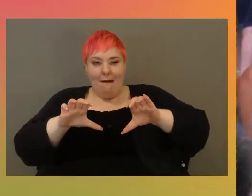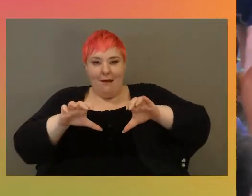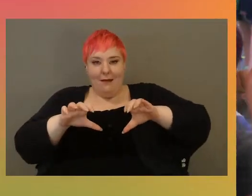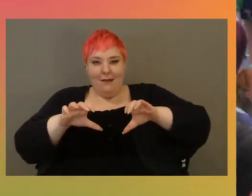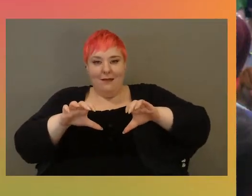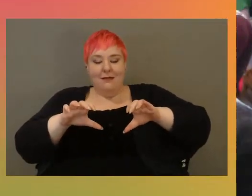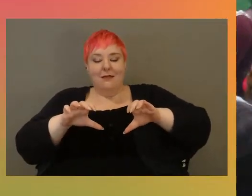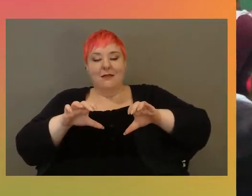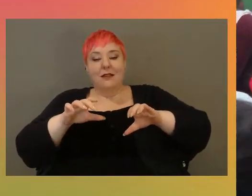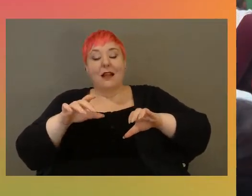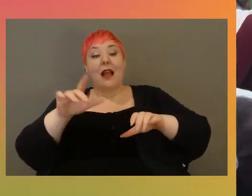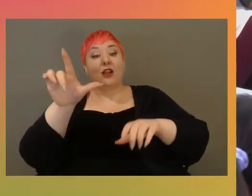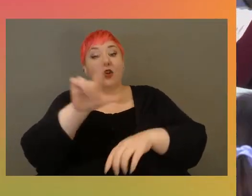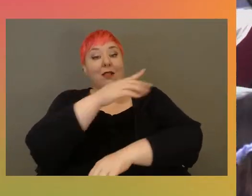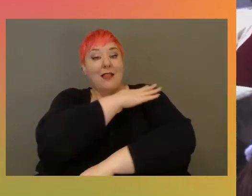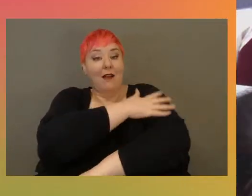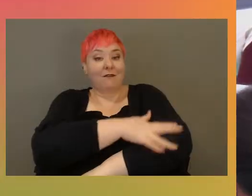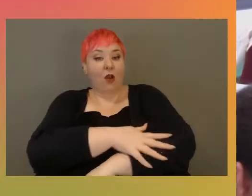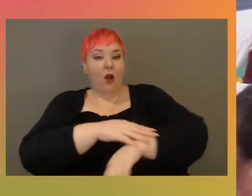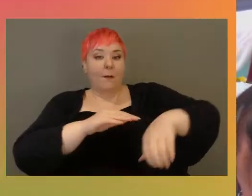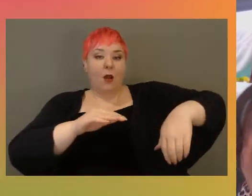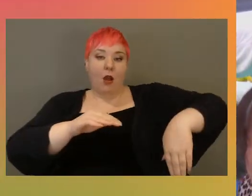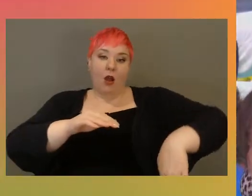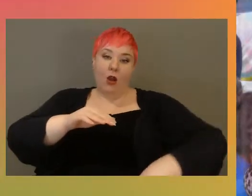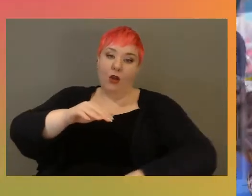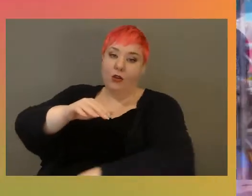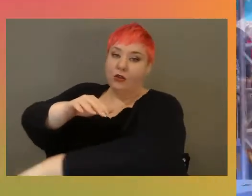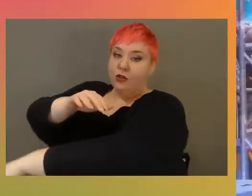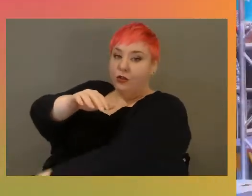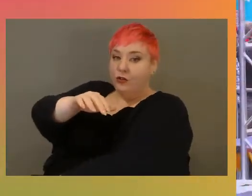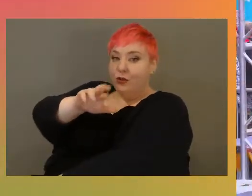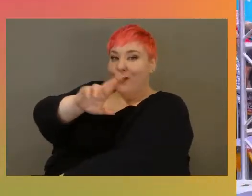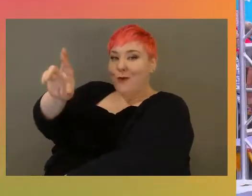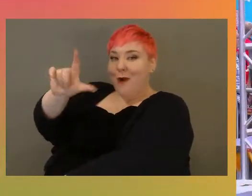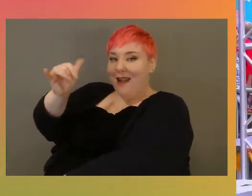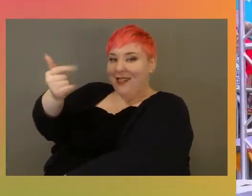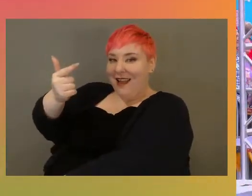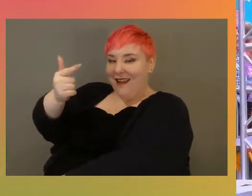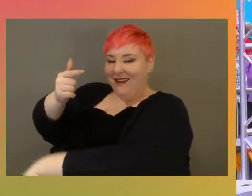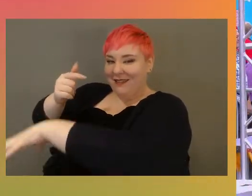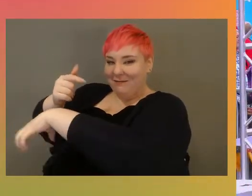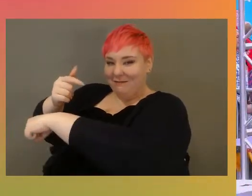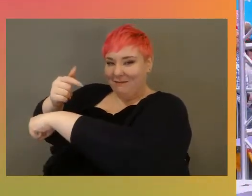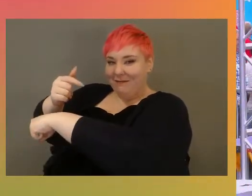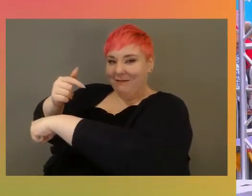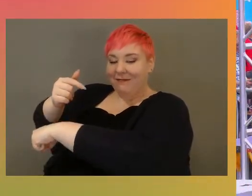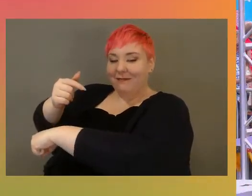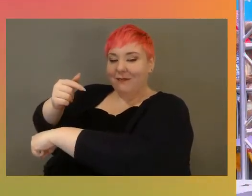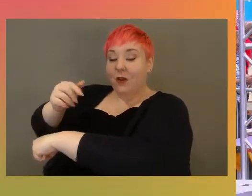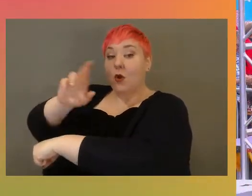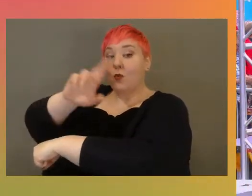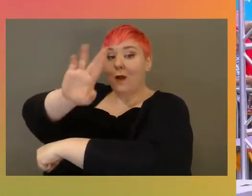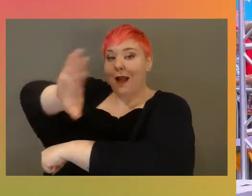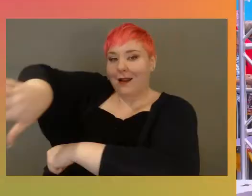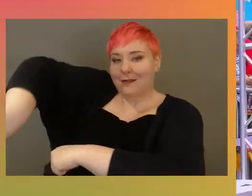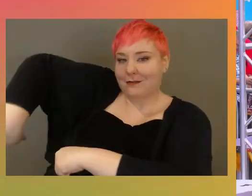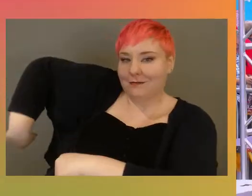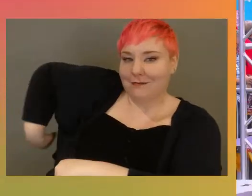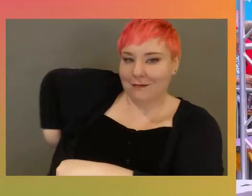WALK YOUR HANDS FORWARD, KEEP YOUR HIPS BACK SO YOUR HEELS HAVE MOST OF THE WEIGHT. SLIDE YOUR LEFT ARM UNDERNEATH